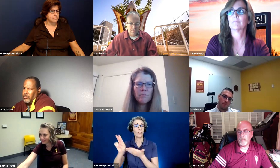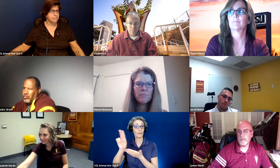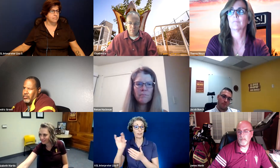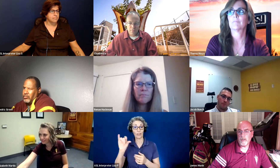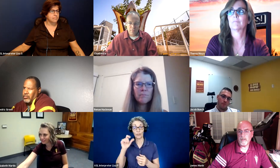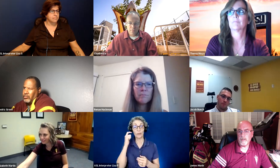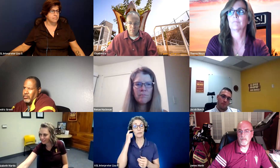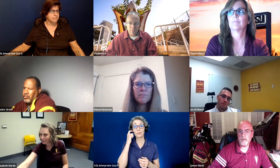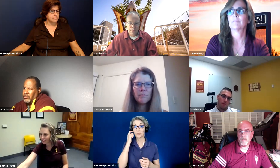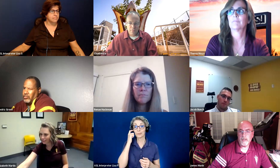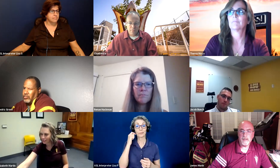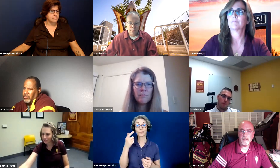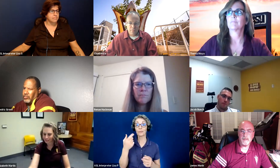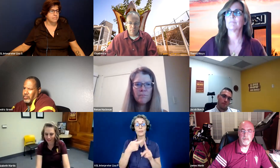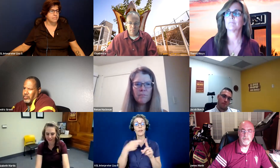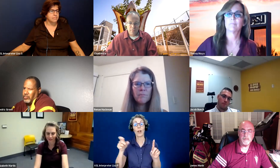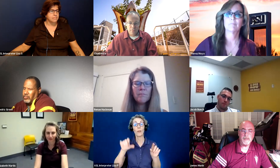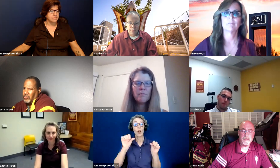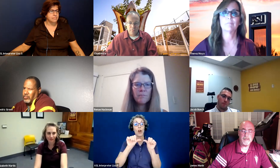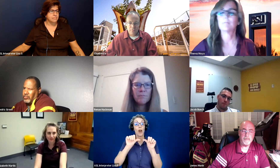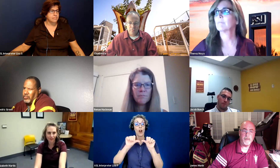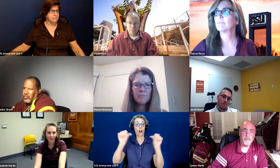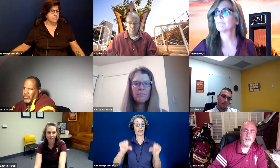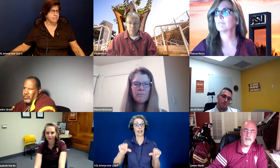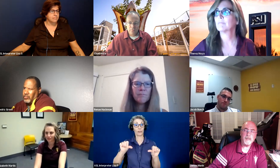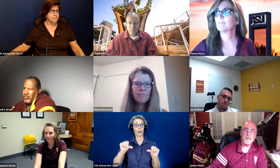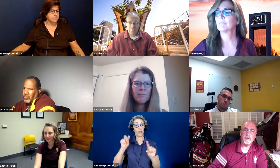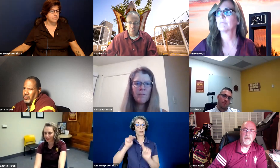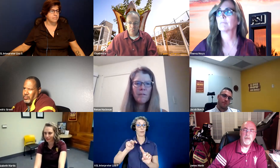From an architectural and being accessible,